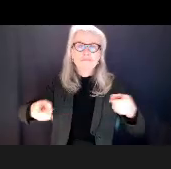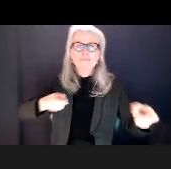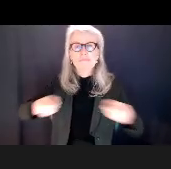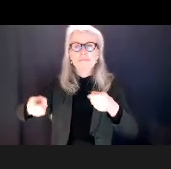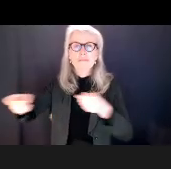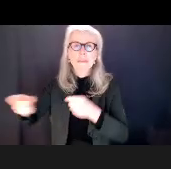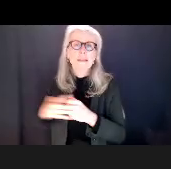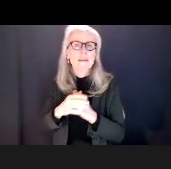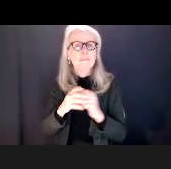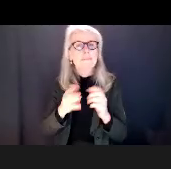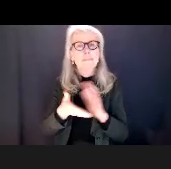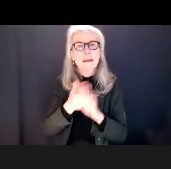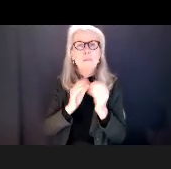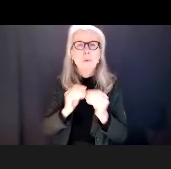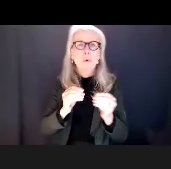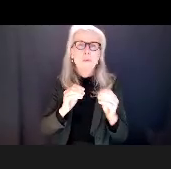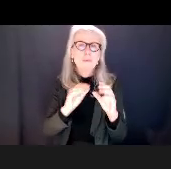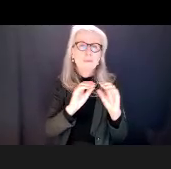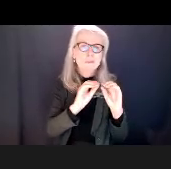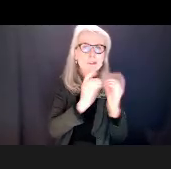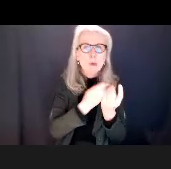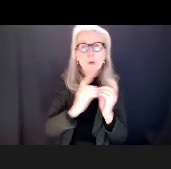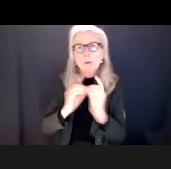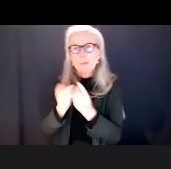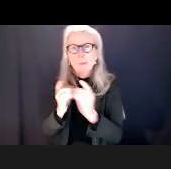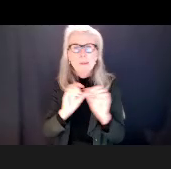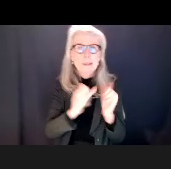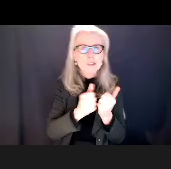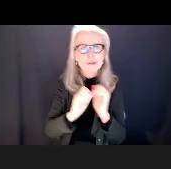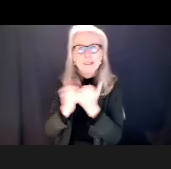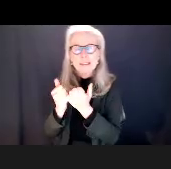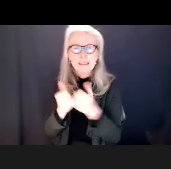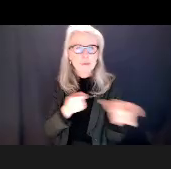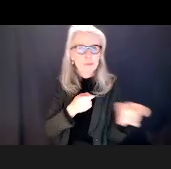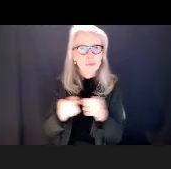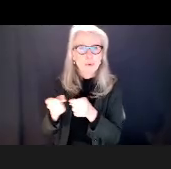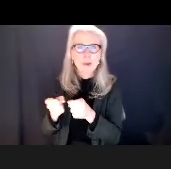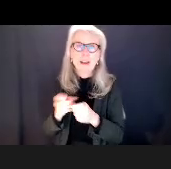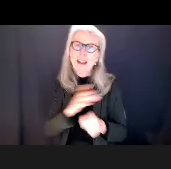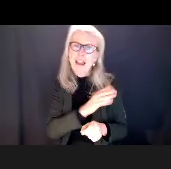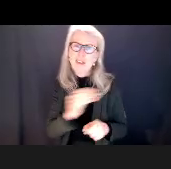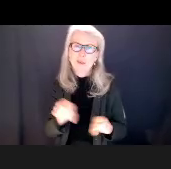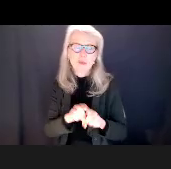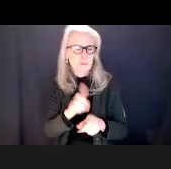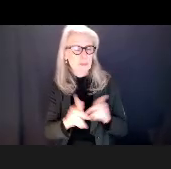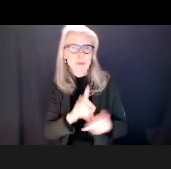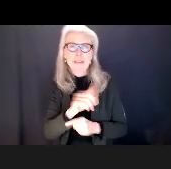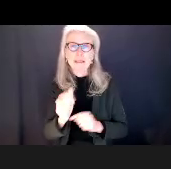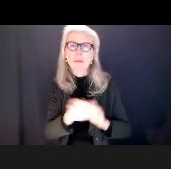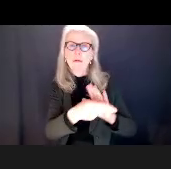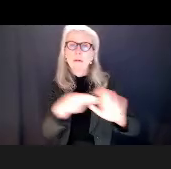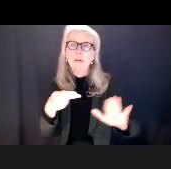organization and control, and the medicalization of disabled people, such that disability care in